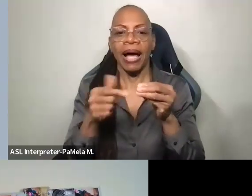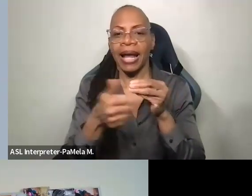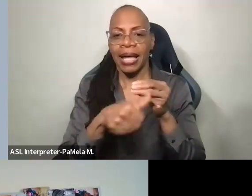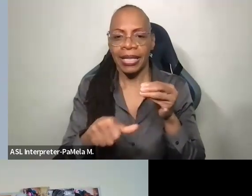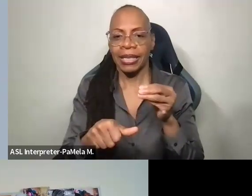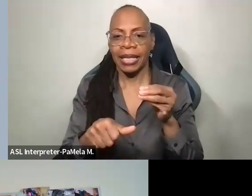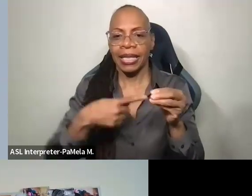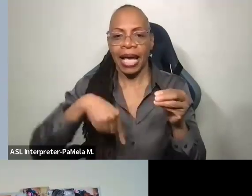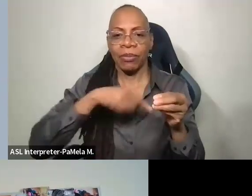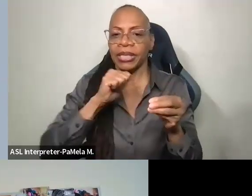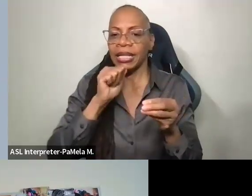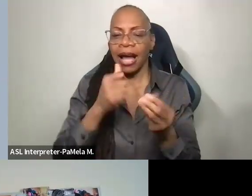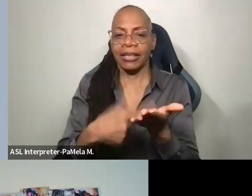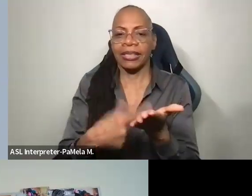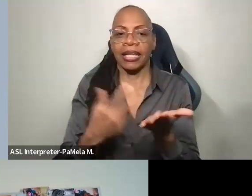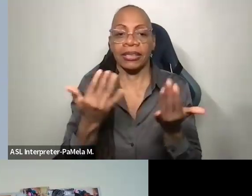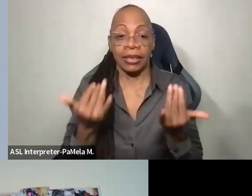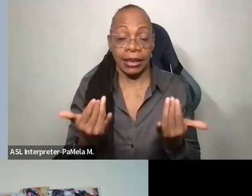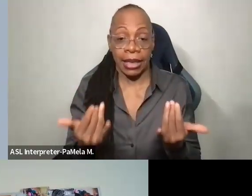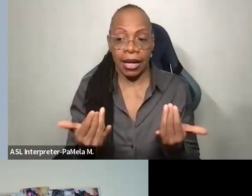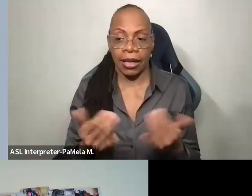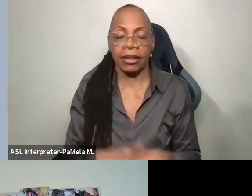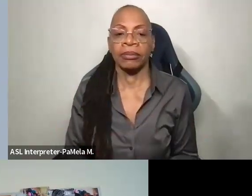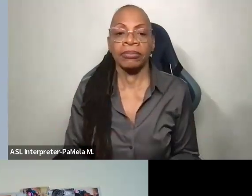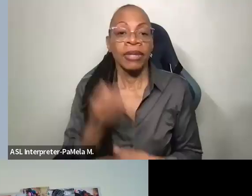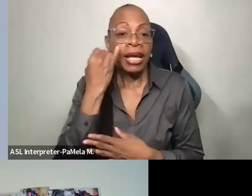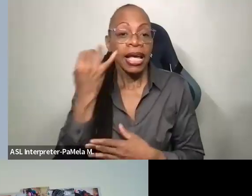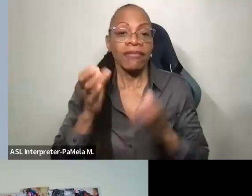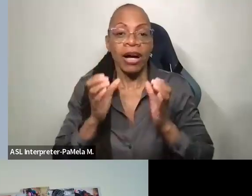All right. So there's a question, "If a client calls more than once a day,